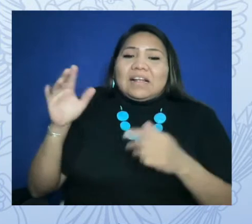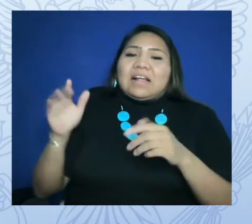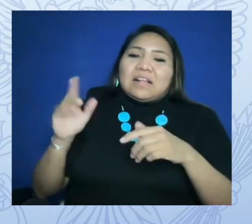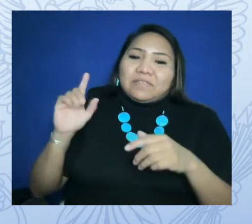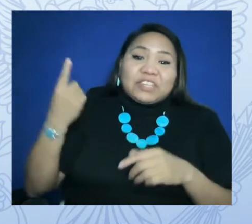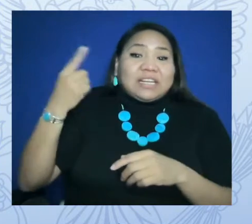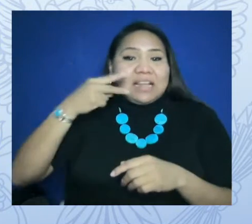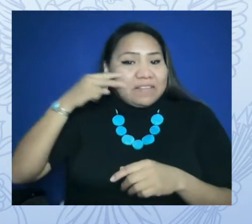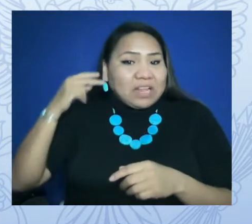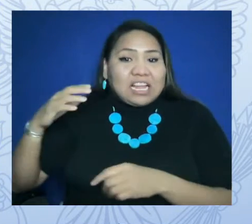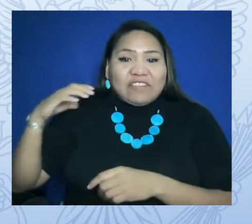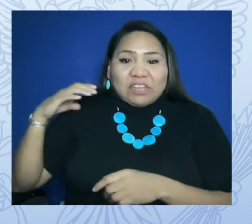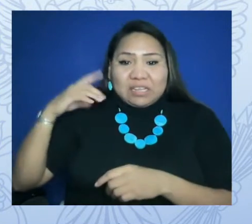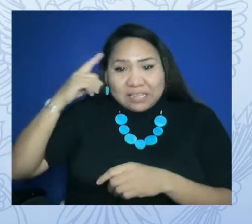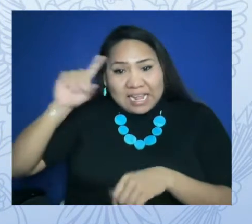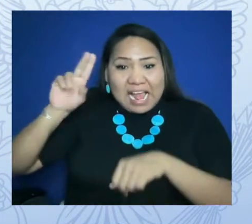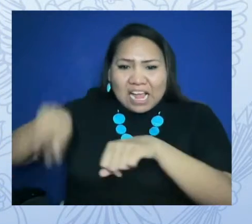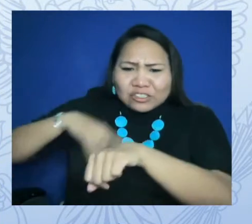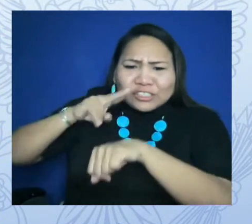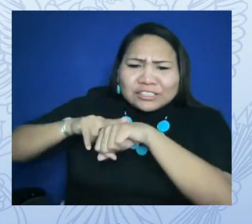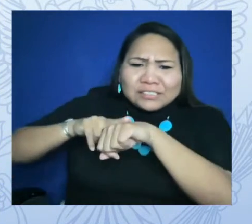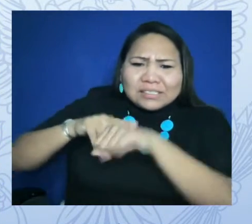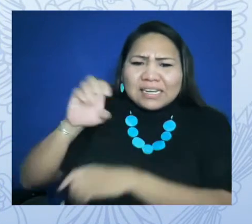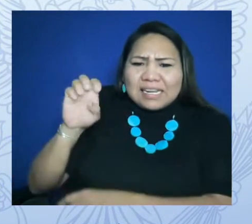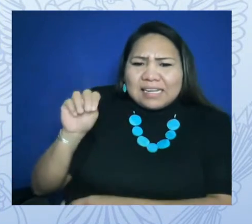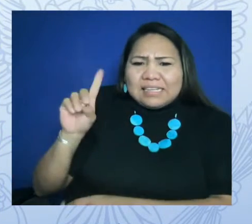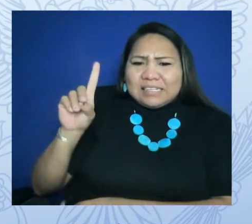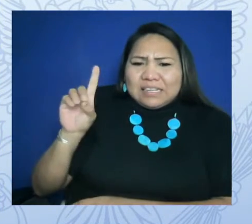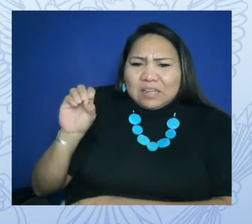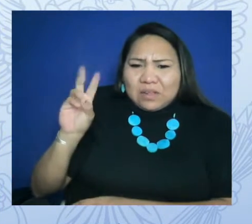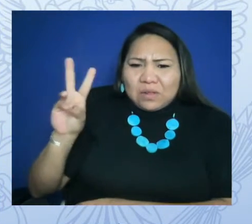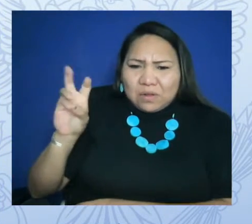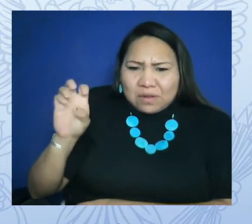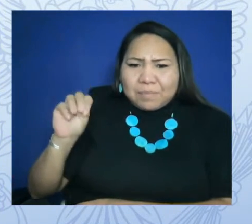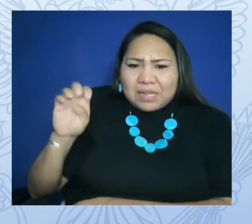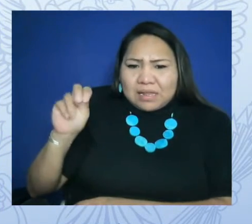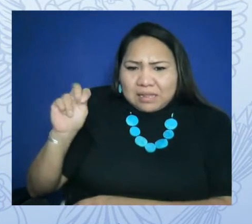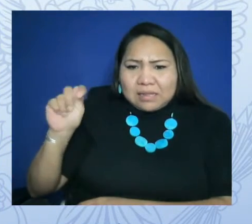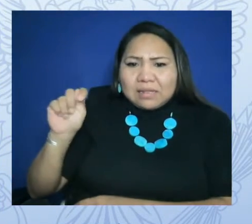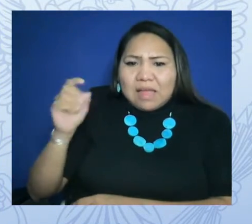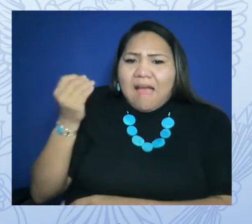And so many tribal leaders. Last Friday, a flame was lit